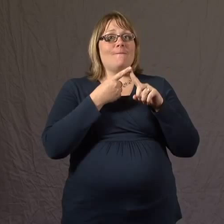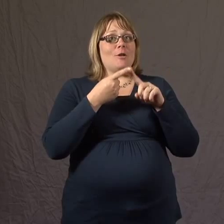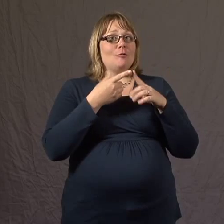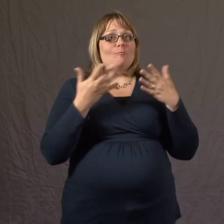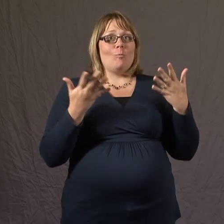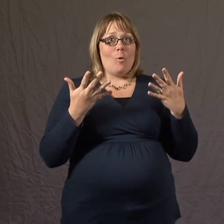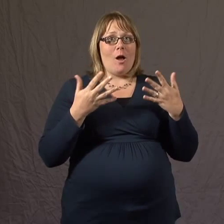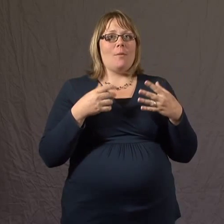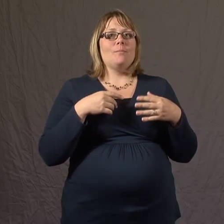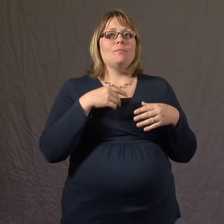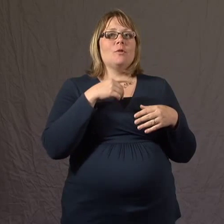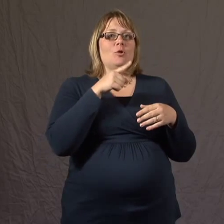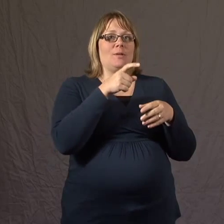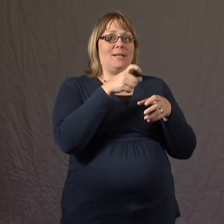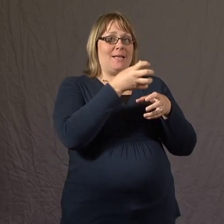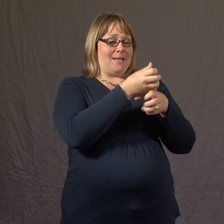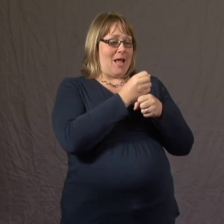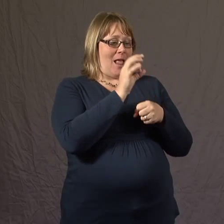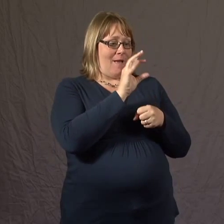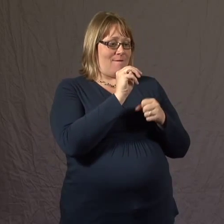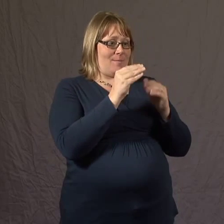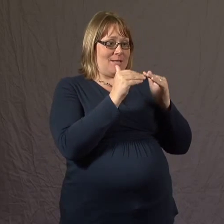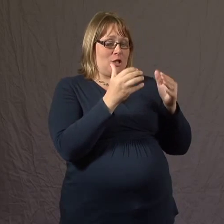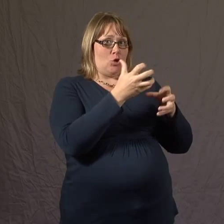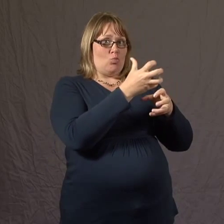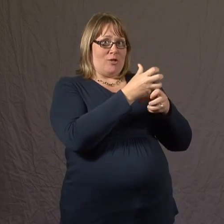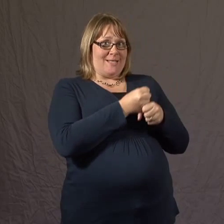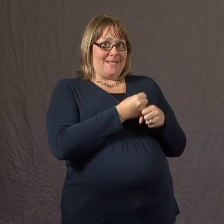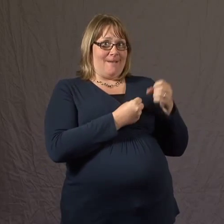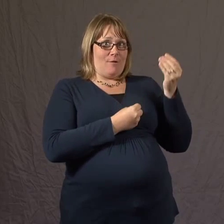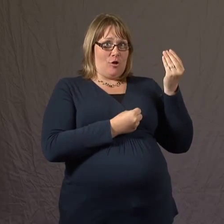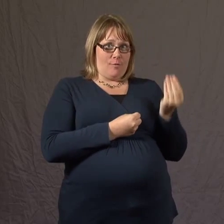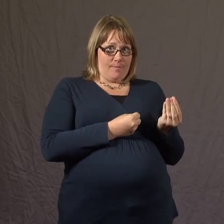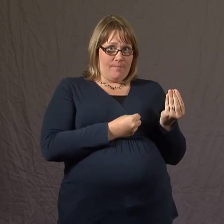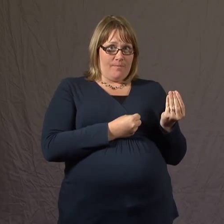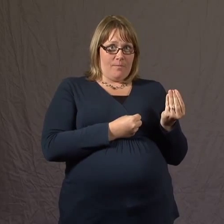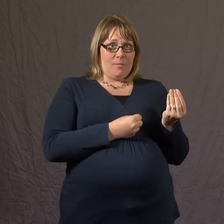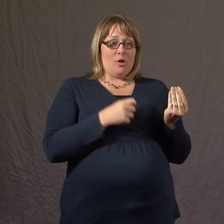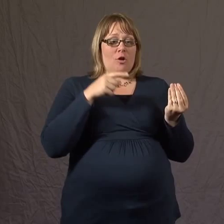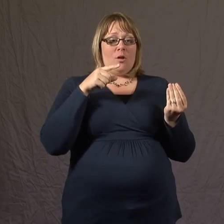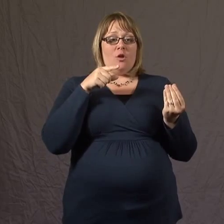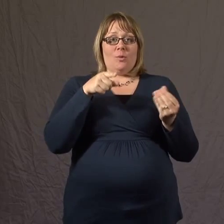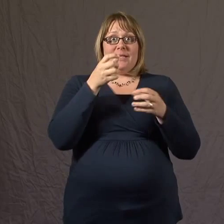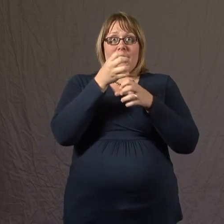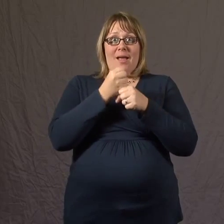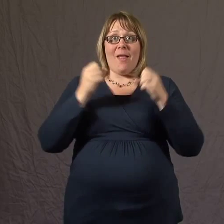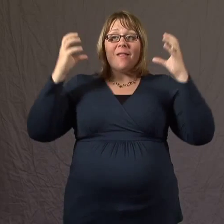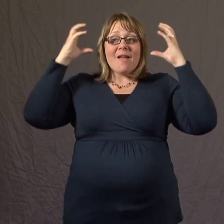Now, this process for testing the system has many steps. First of all, you need to get